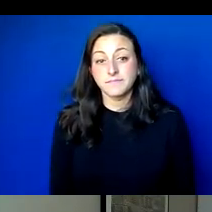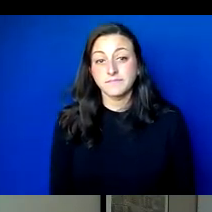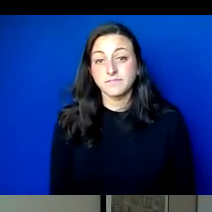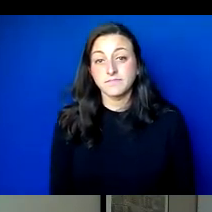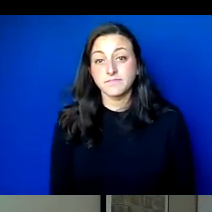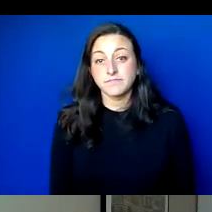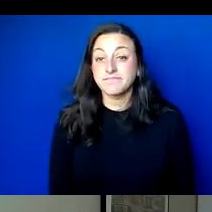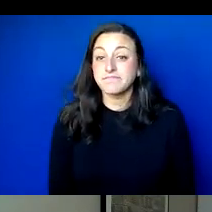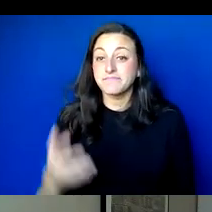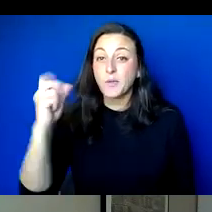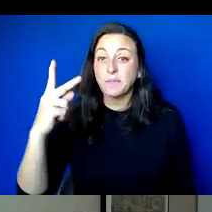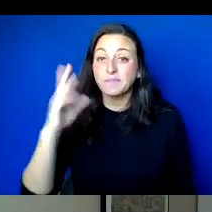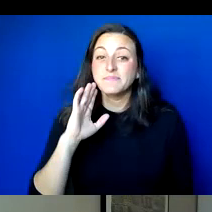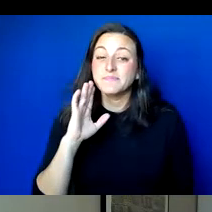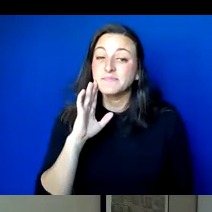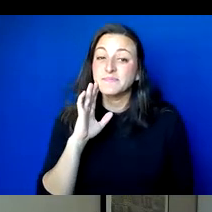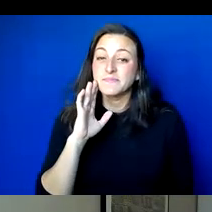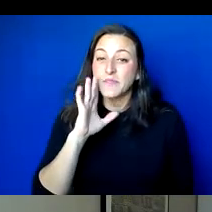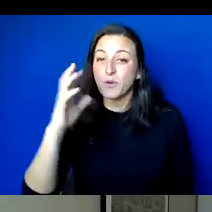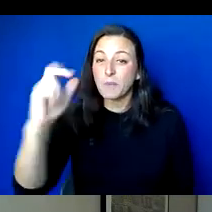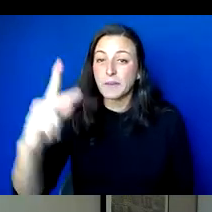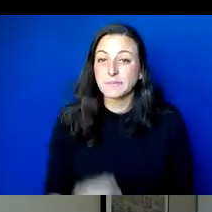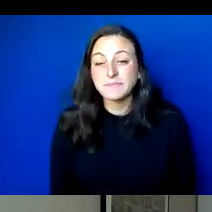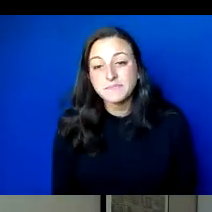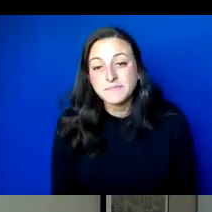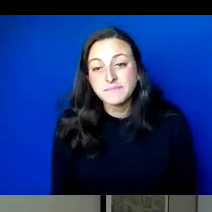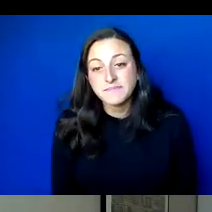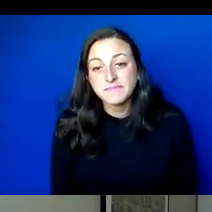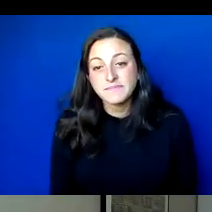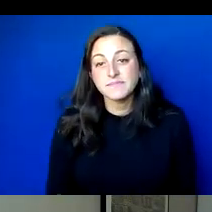Okay, we will come back to him. Let's see, Andrea Dukakis.